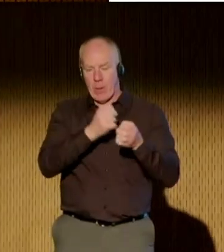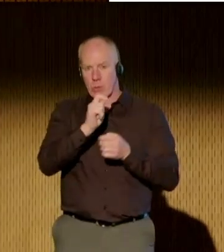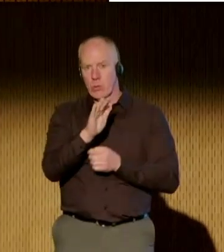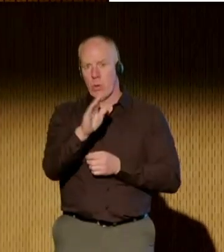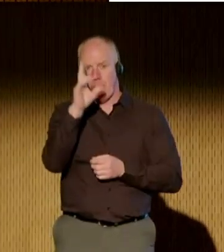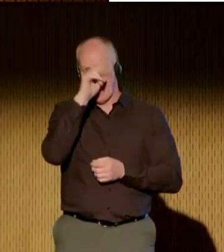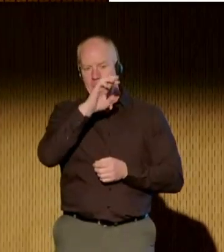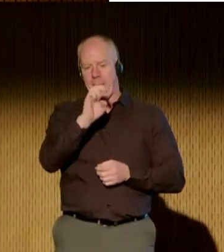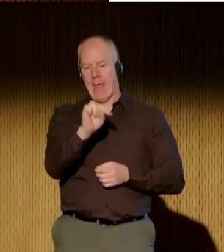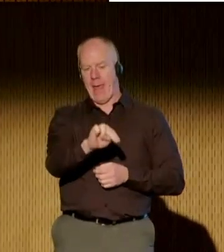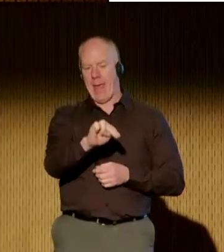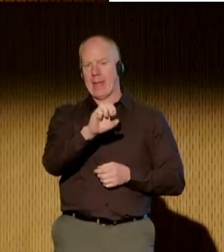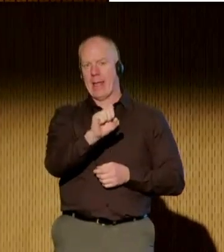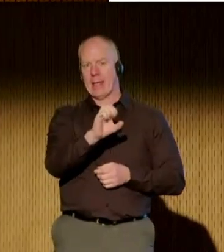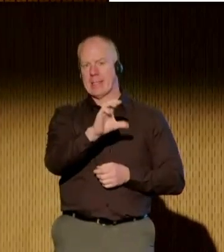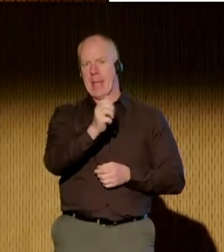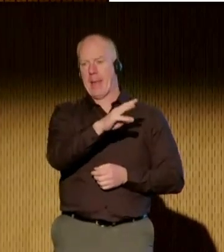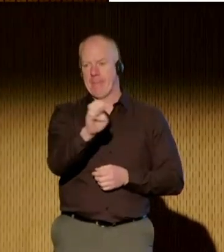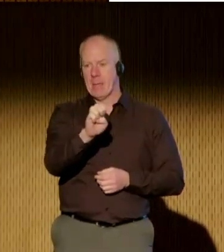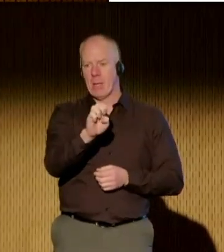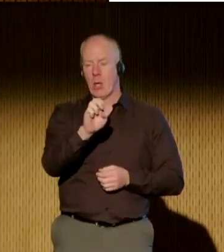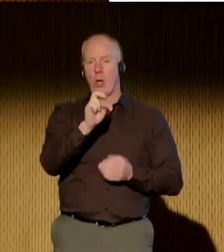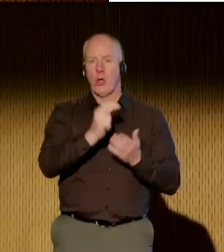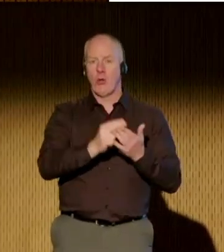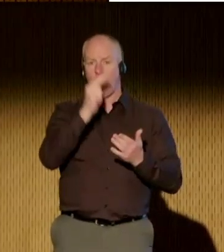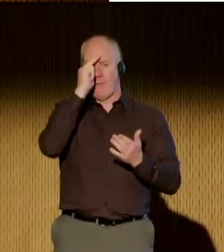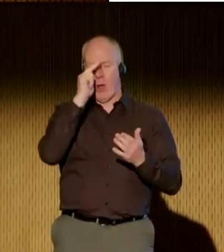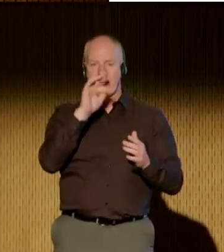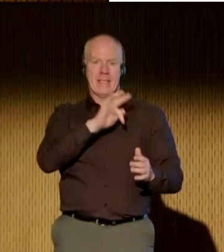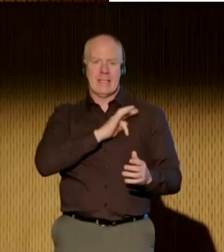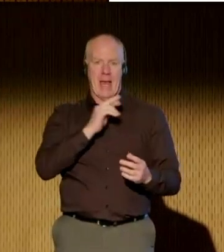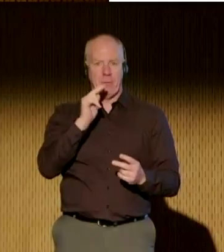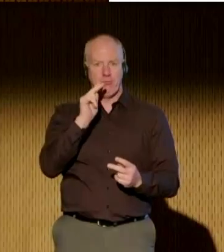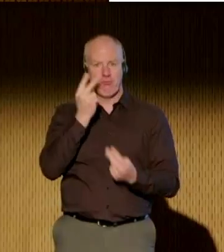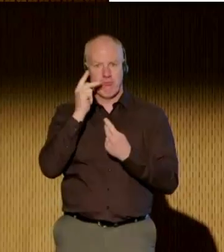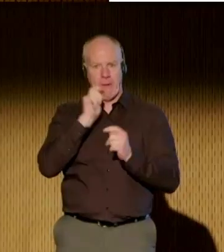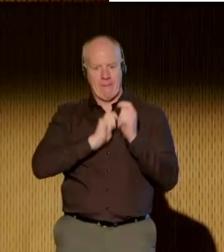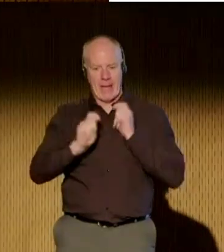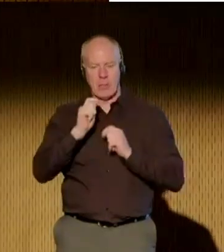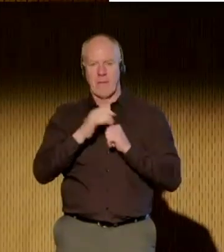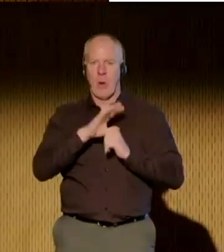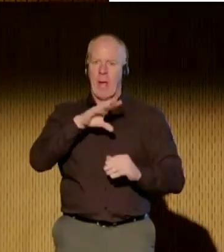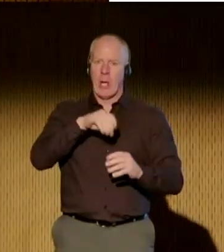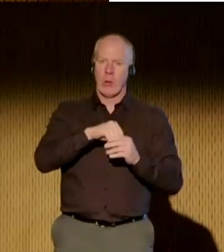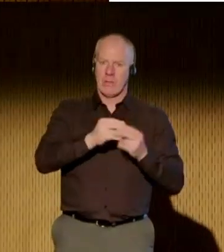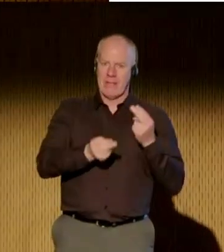Inscape. It's a university wide self-reflection tool for inclusive assessment. Then we have our